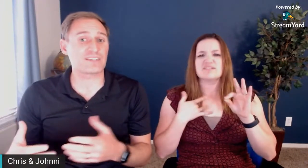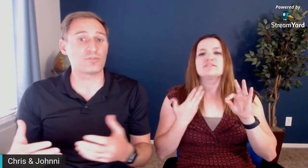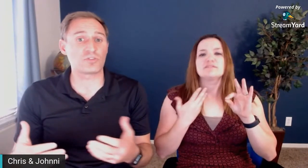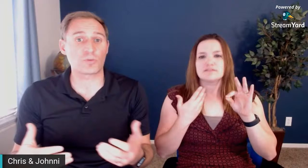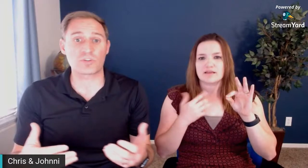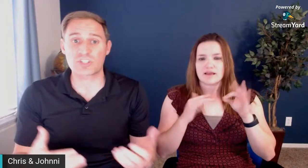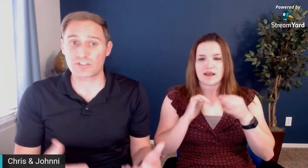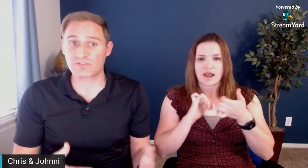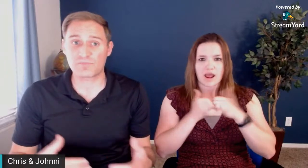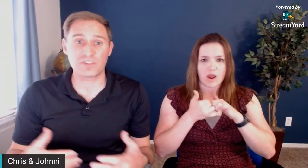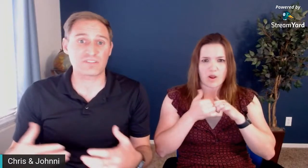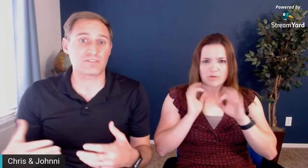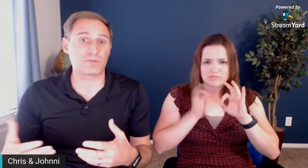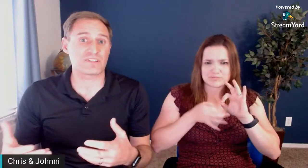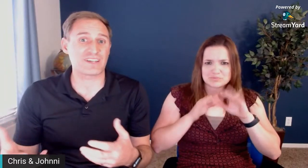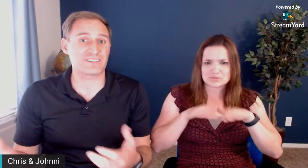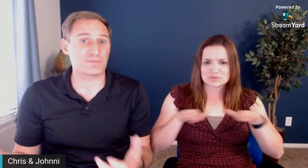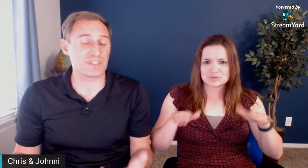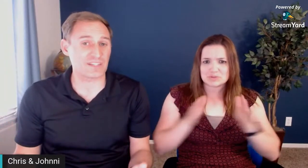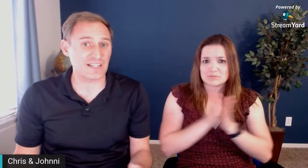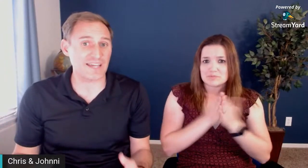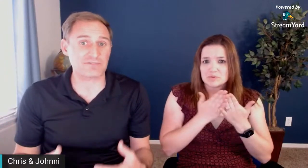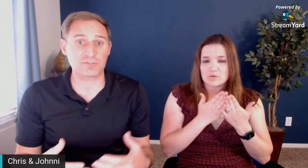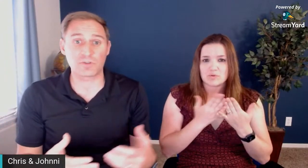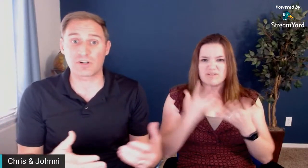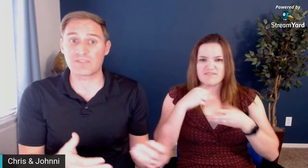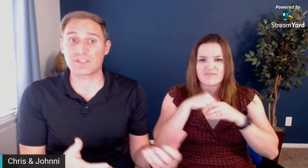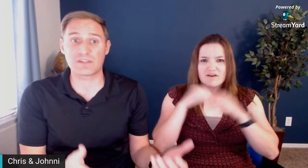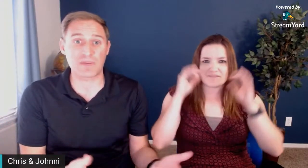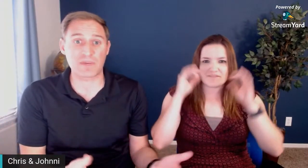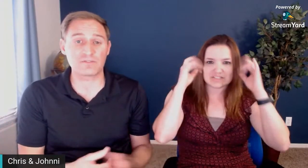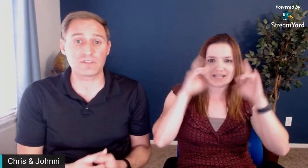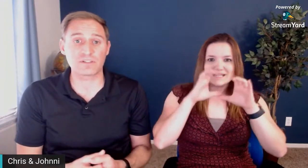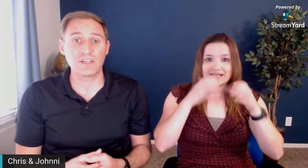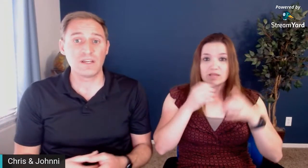to interpret children's books or what it's like to be in the classroom or even in the medical field